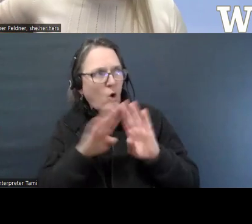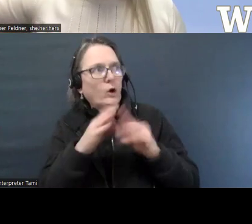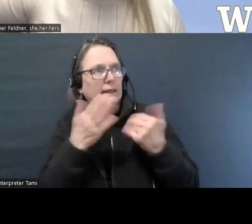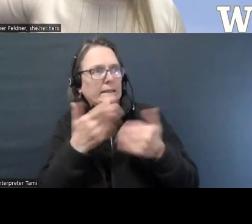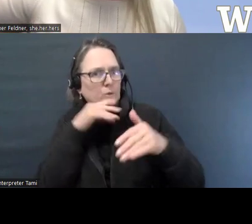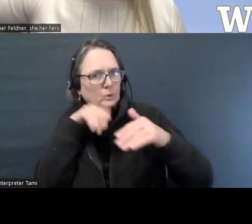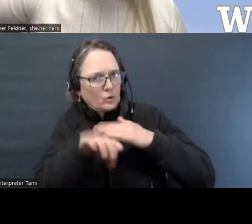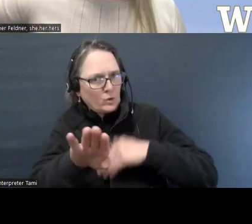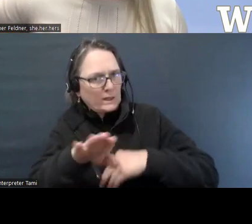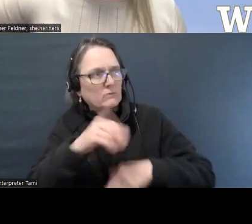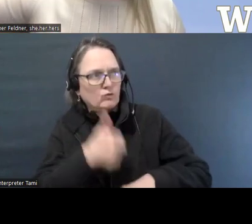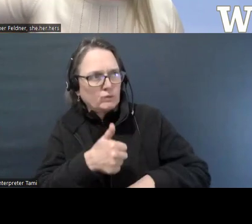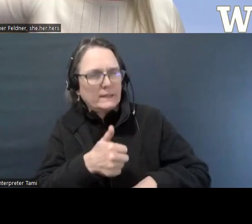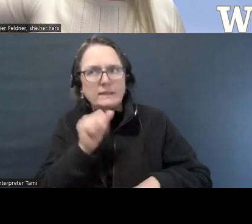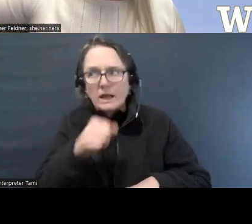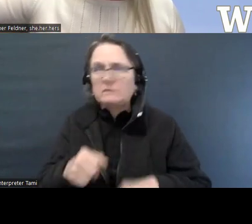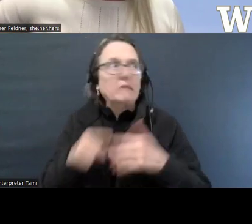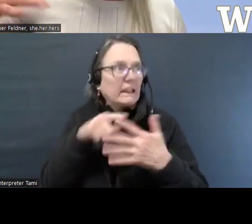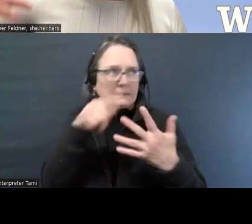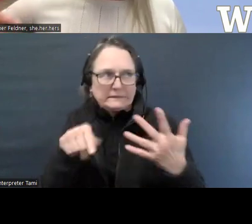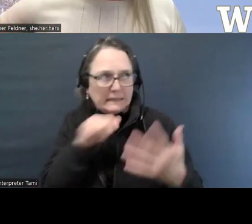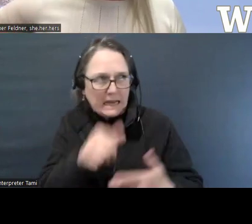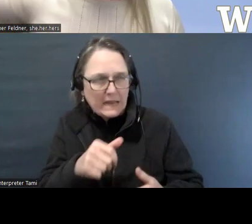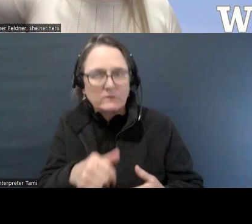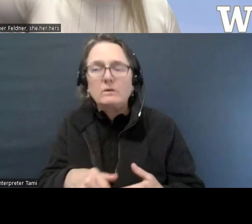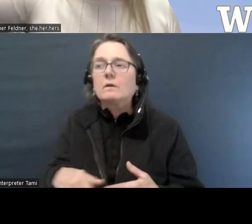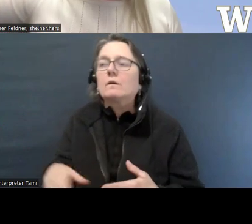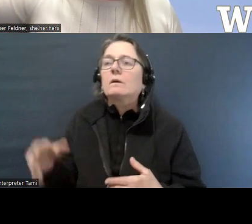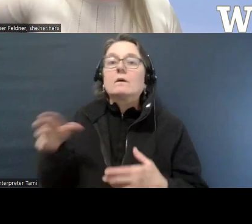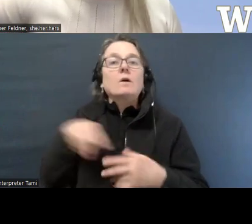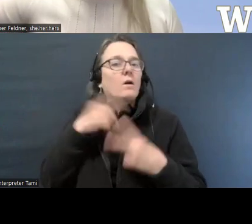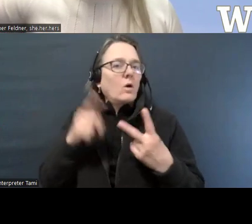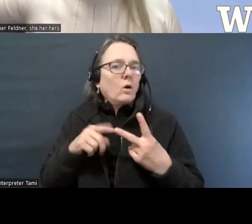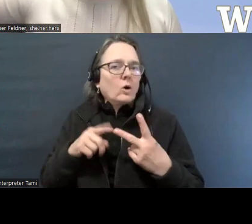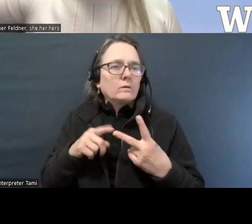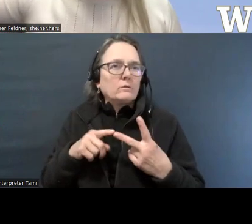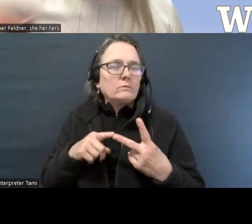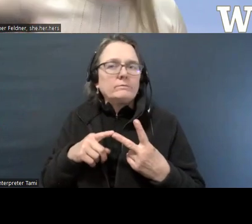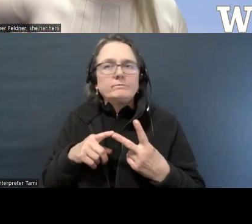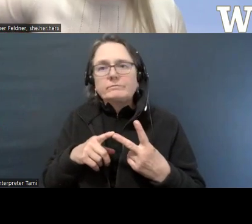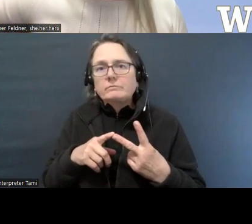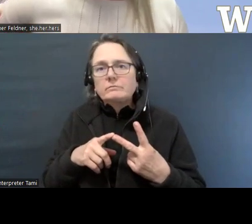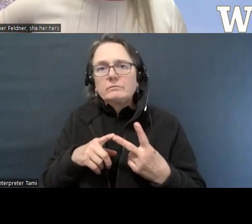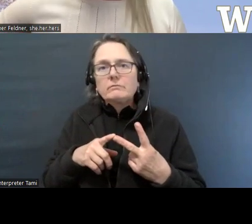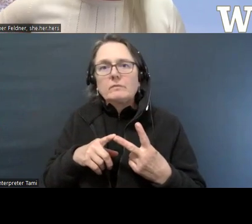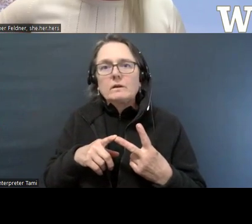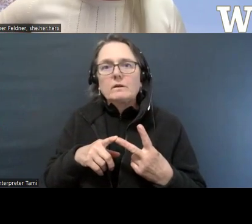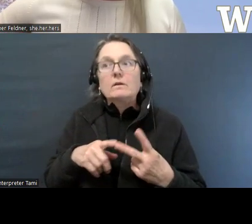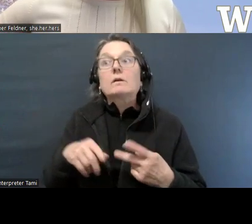and sit at the front of the room every single time. There's no opportunity for me to, you know, go in a different space if I want to.